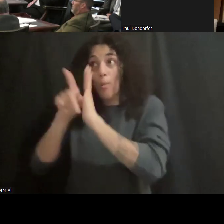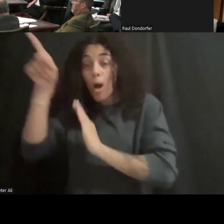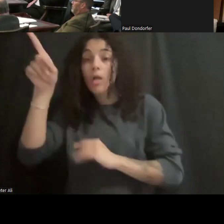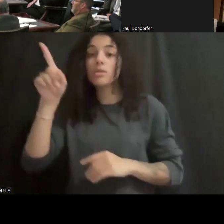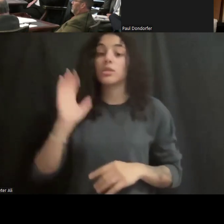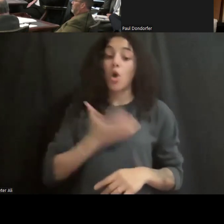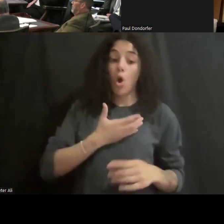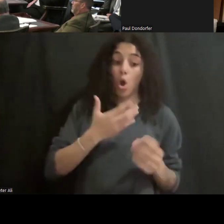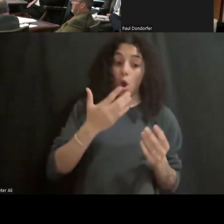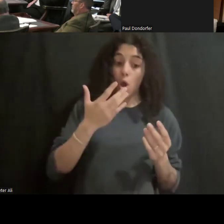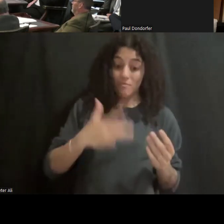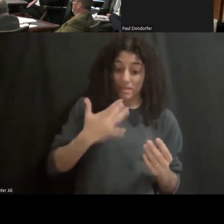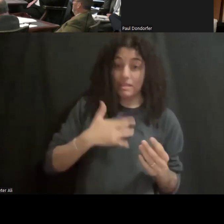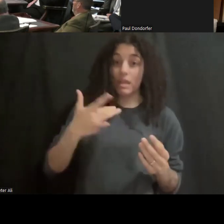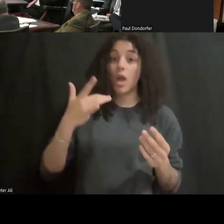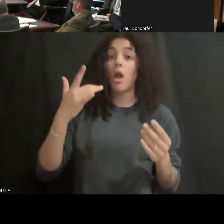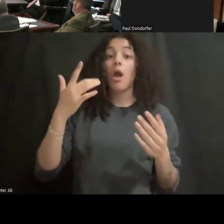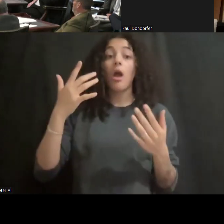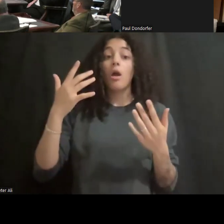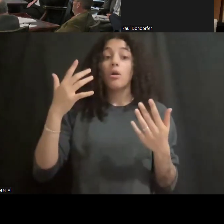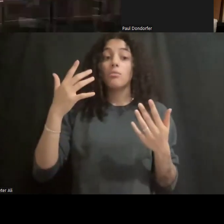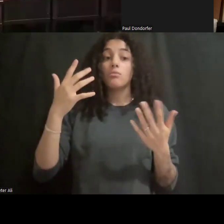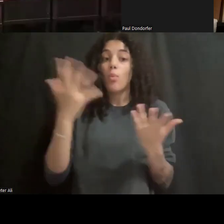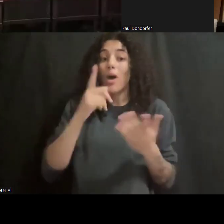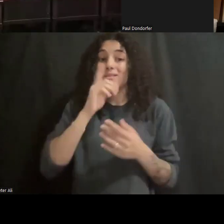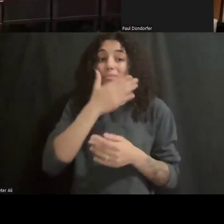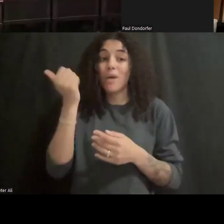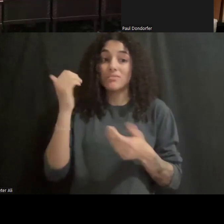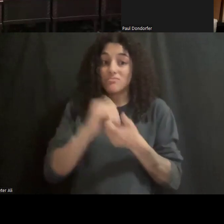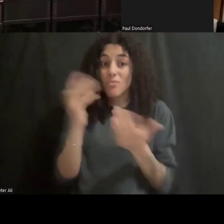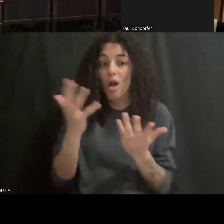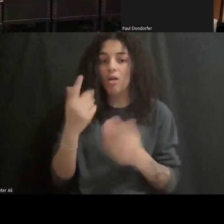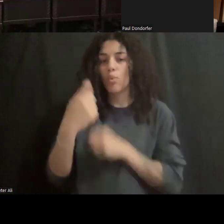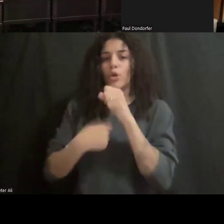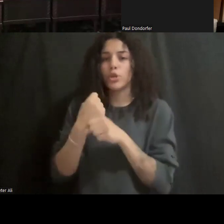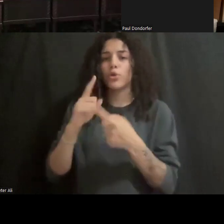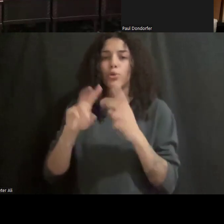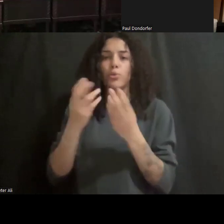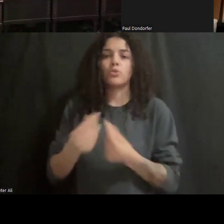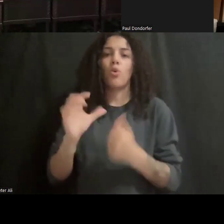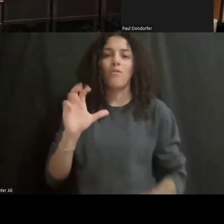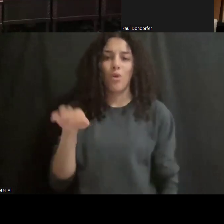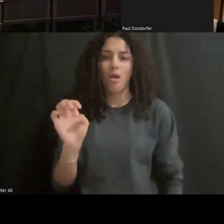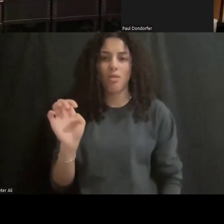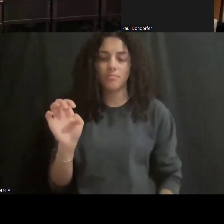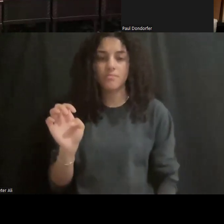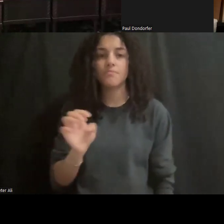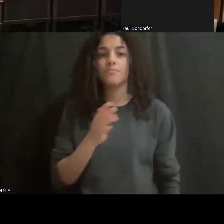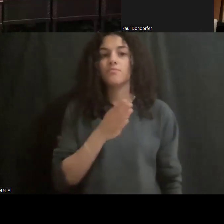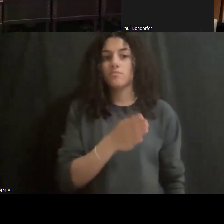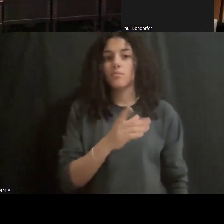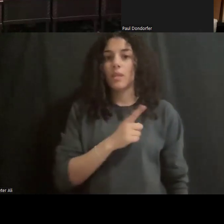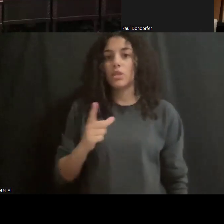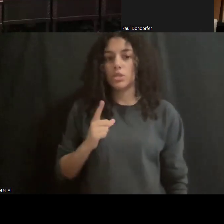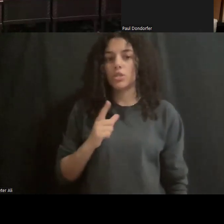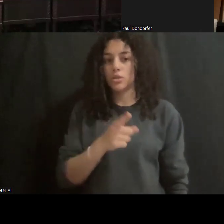for for solving crime Okay And I know your al your your policy also speaks of oversight